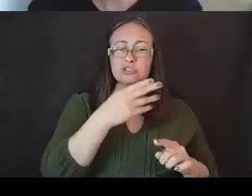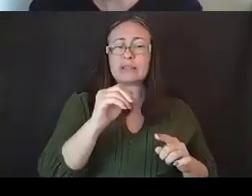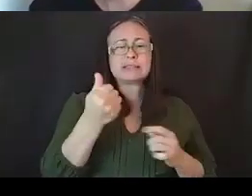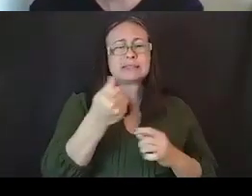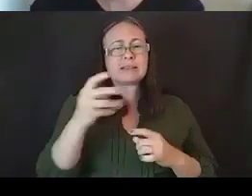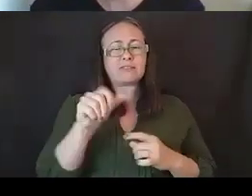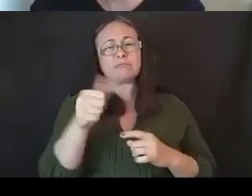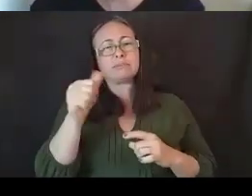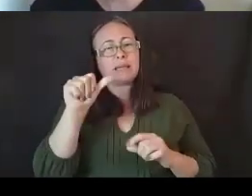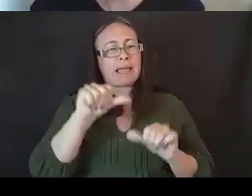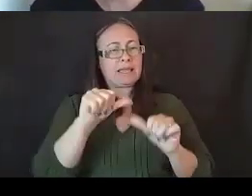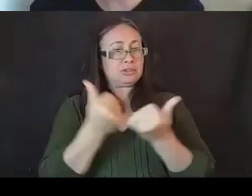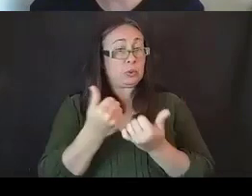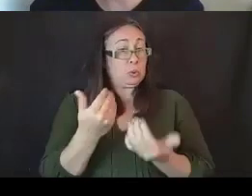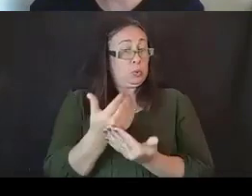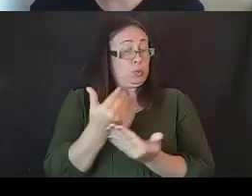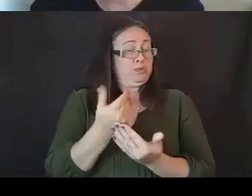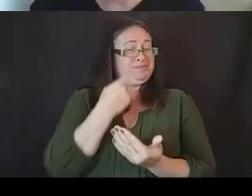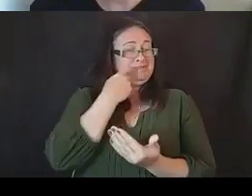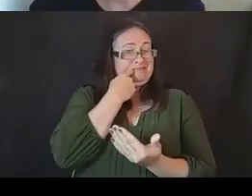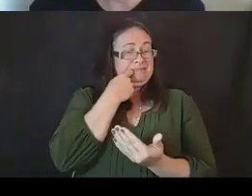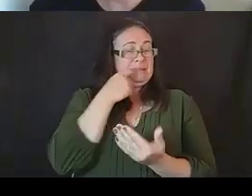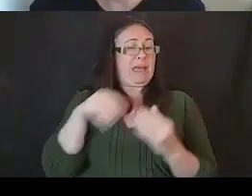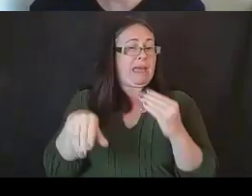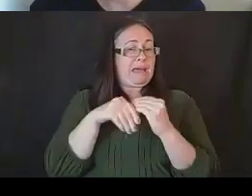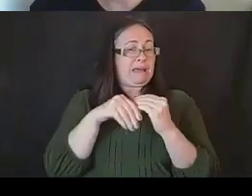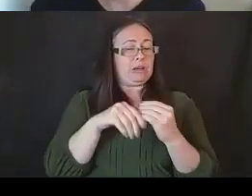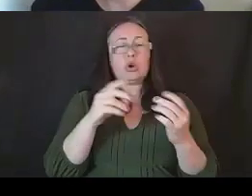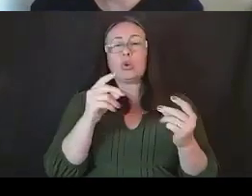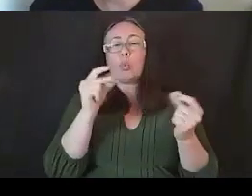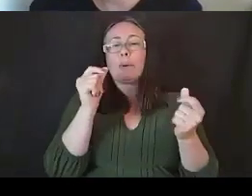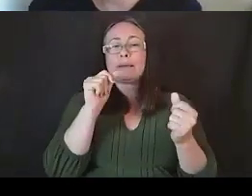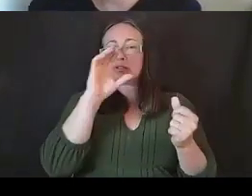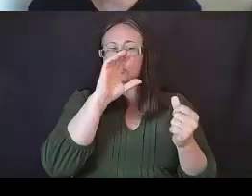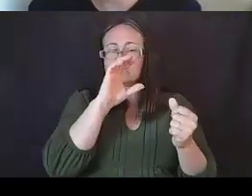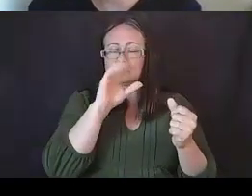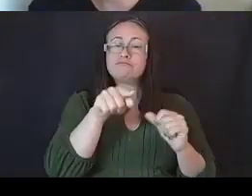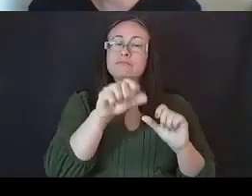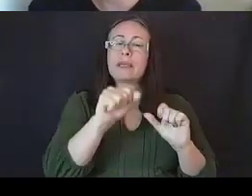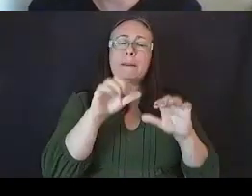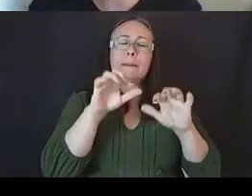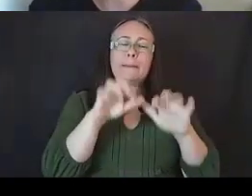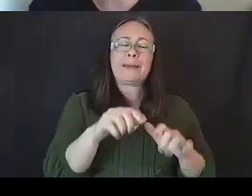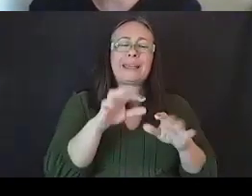One new feature we've added is the quick search, where you can enter multiple keywords into a single box